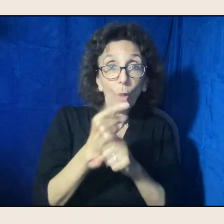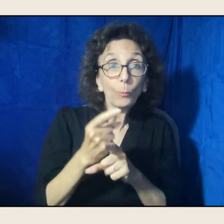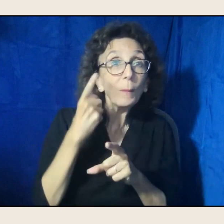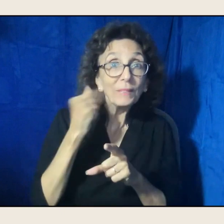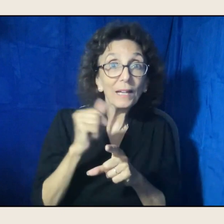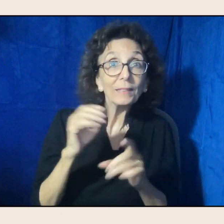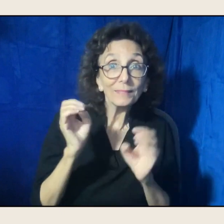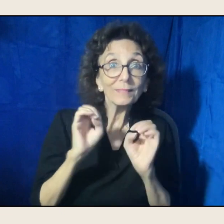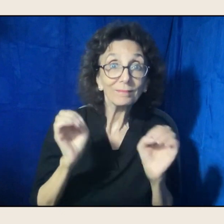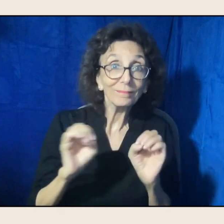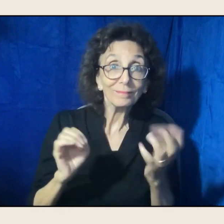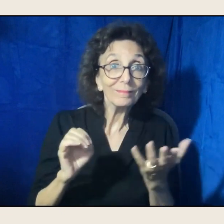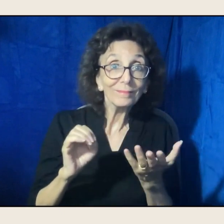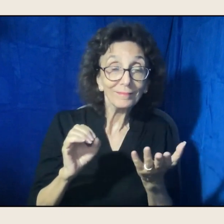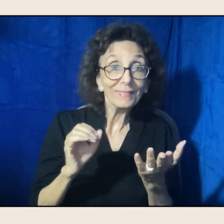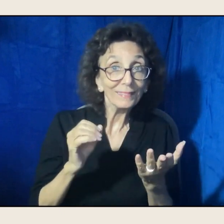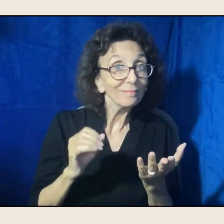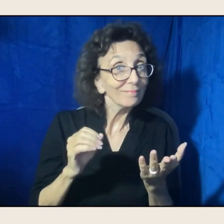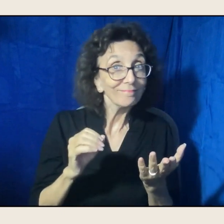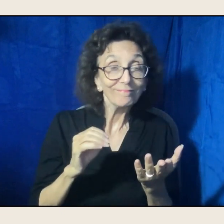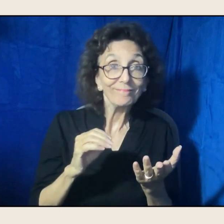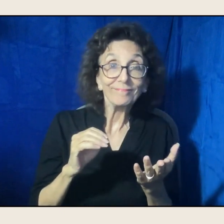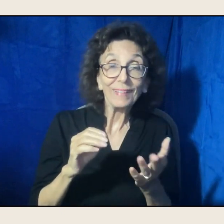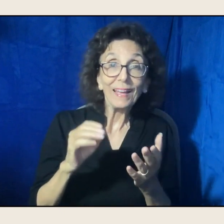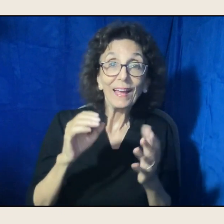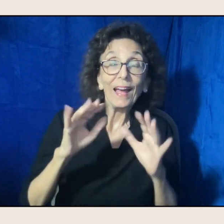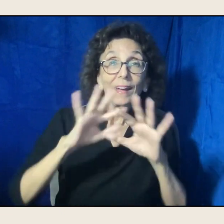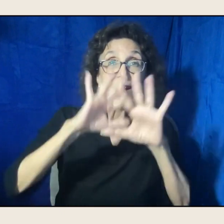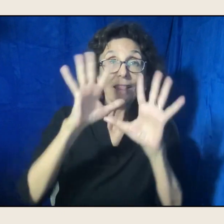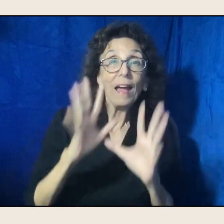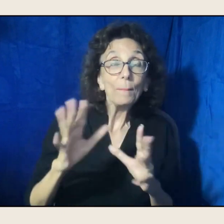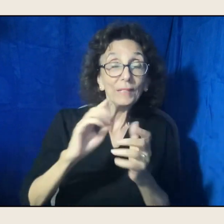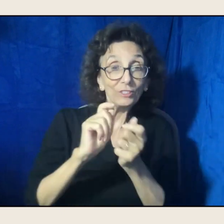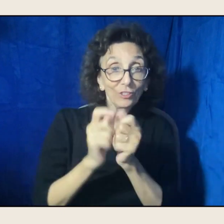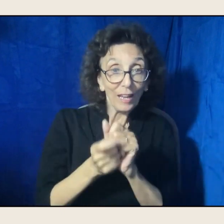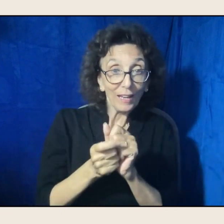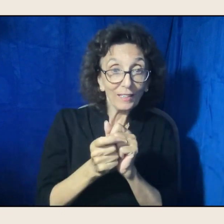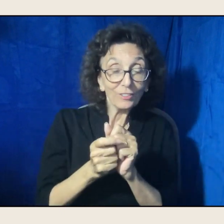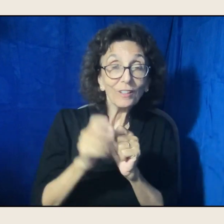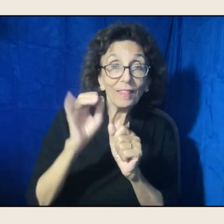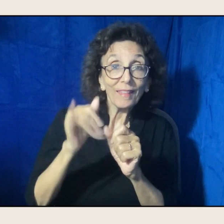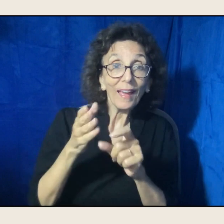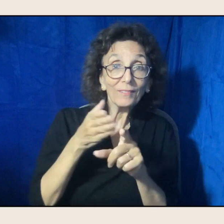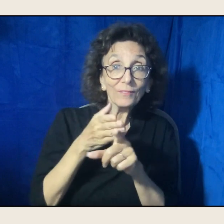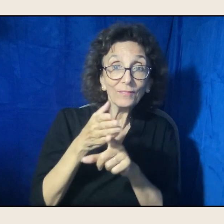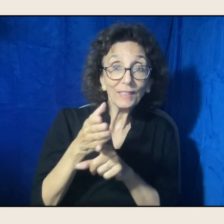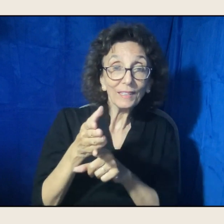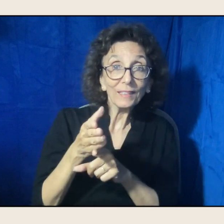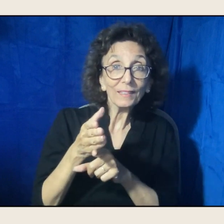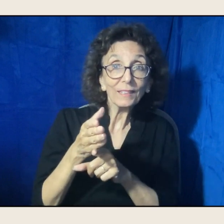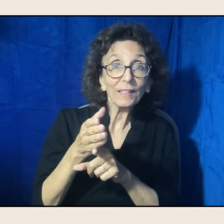Climate change as a discipline, I think, better actually described as a climate crisis.